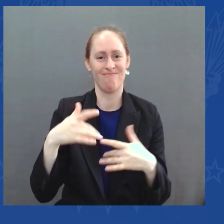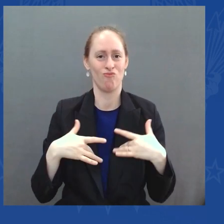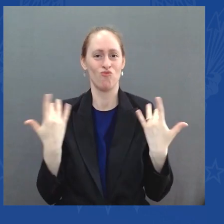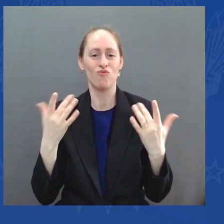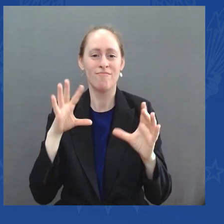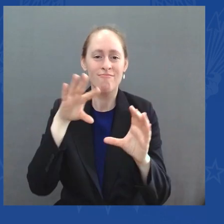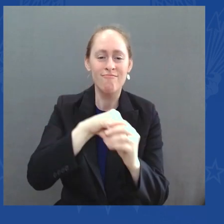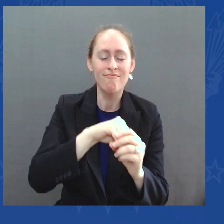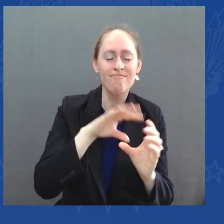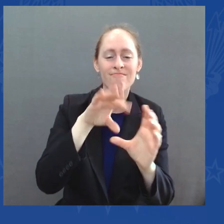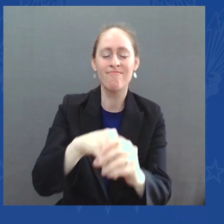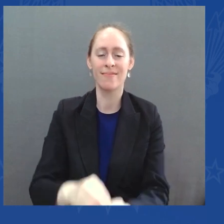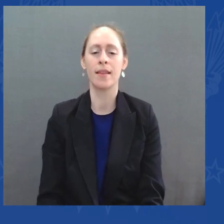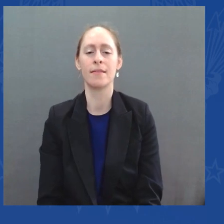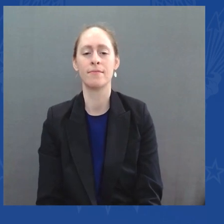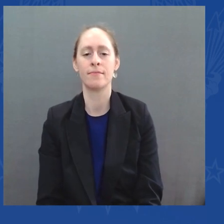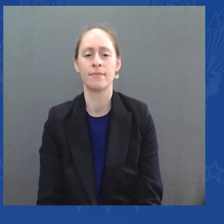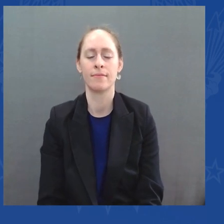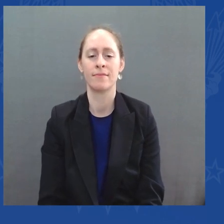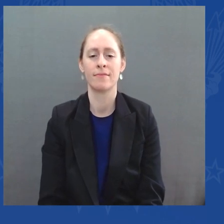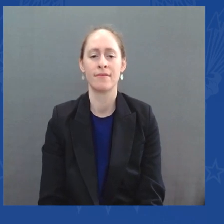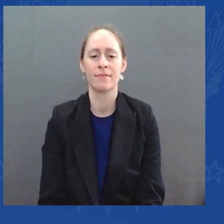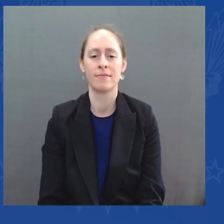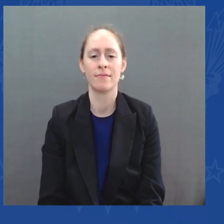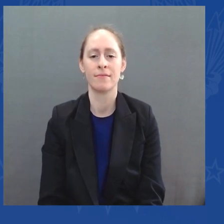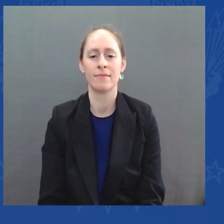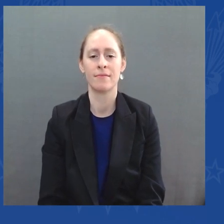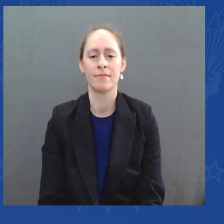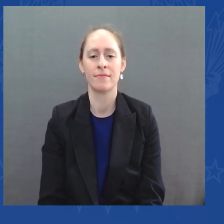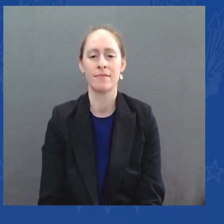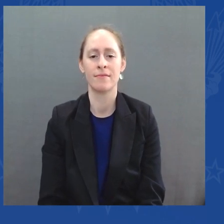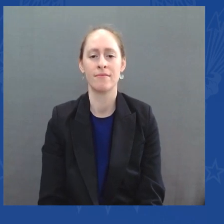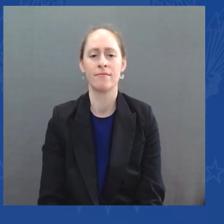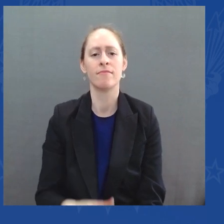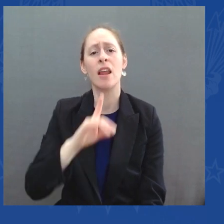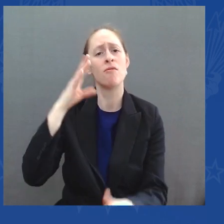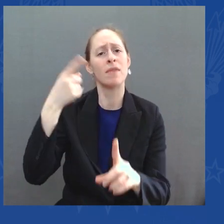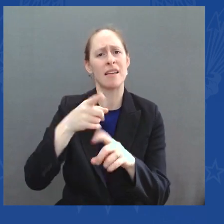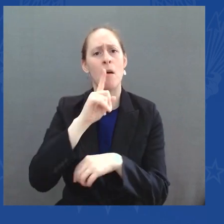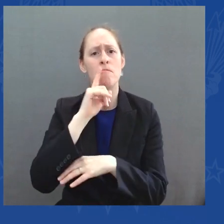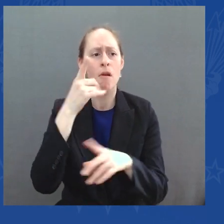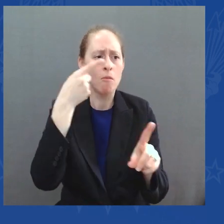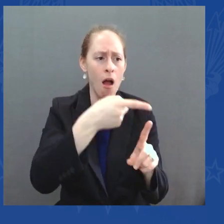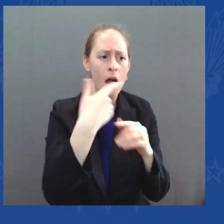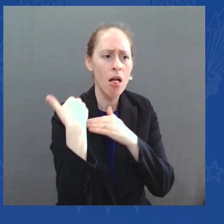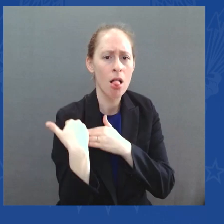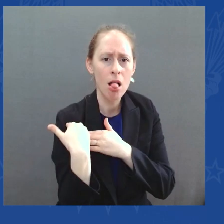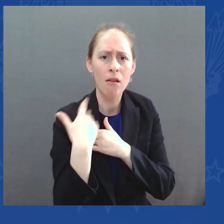who have been overseas to make sure that we give back and make it better for the next generation,